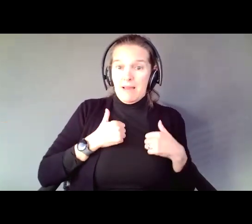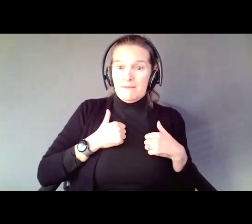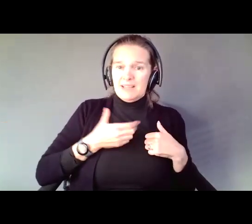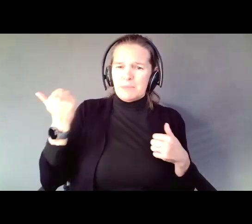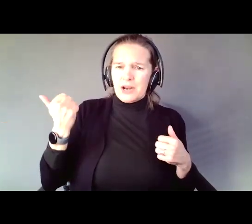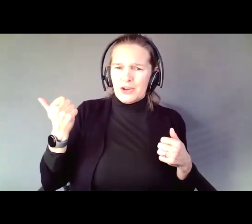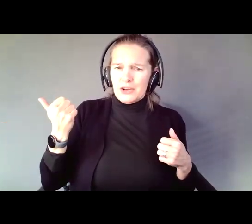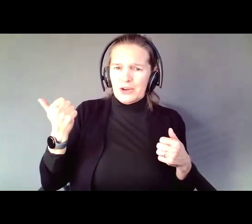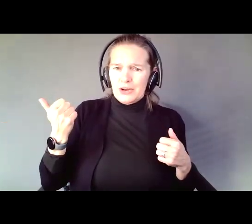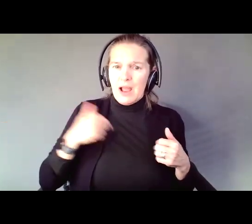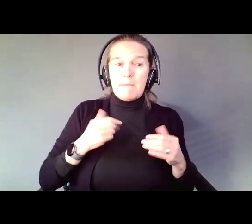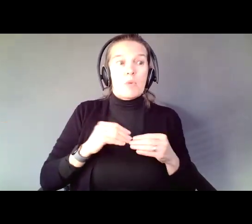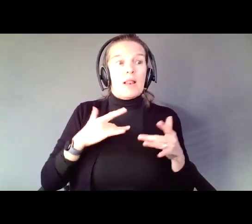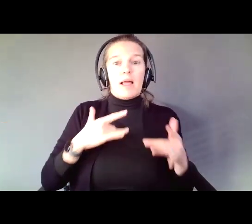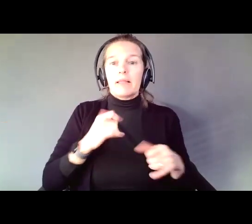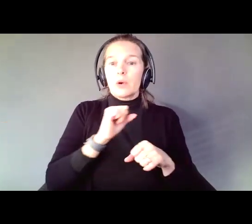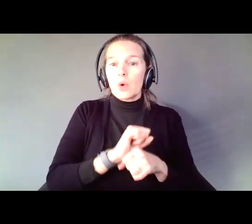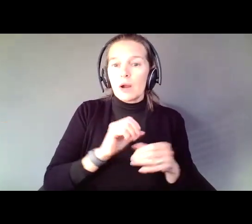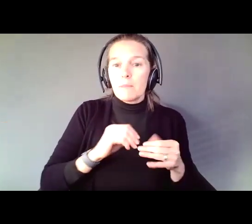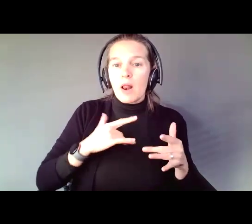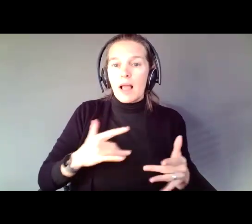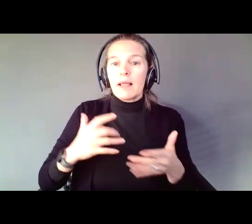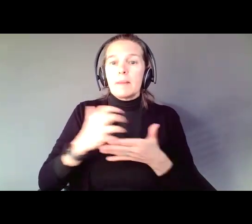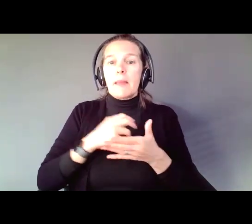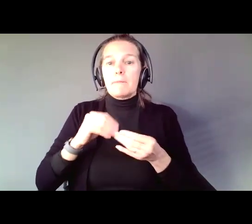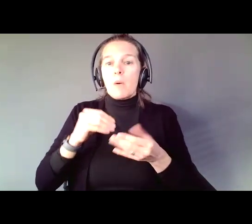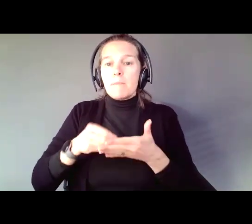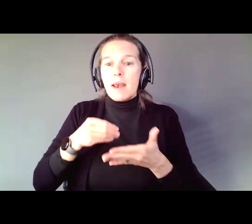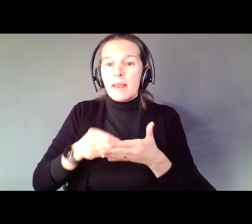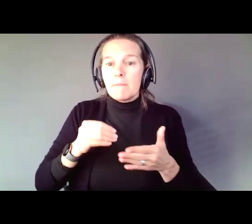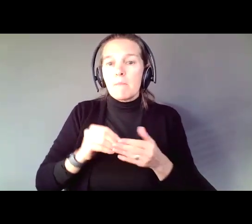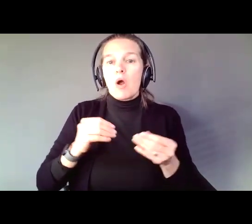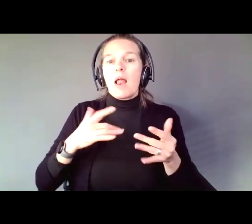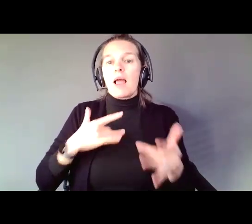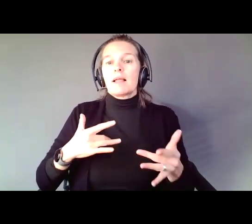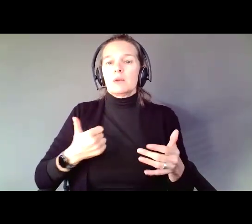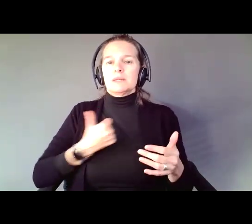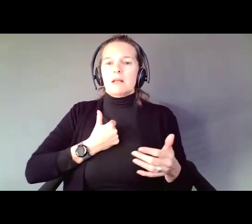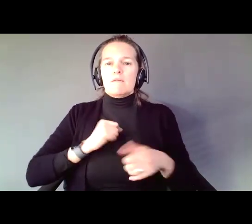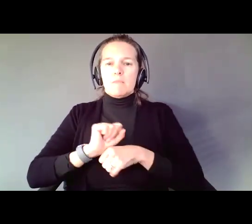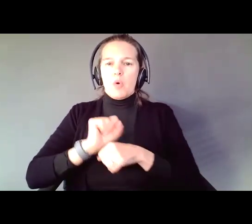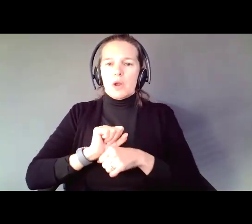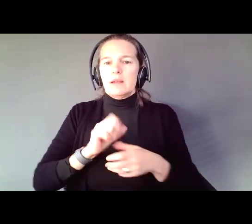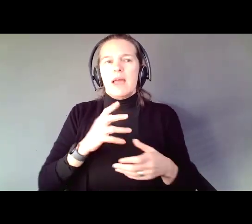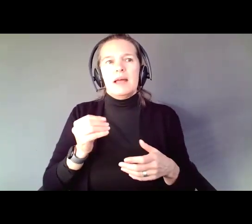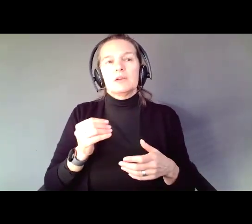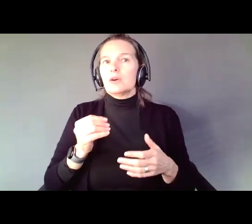more likely to work, make more money and be self employed. Research has shown that time and again.